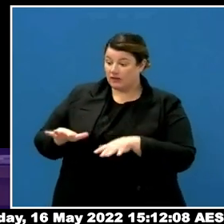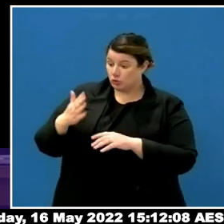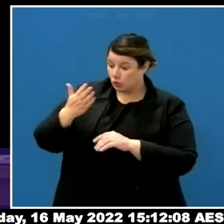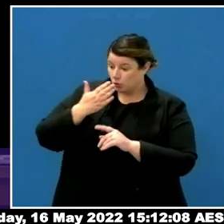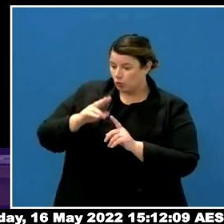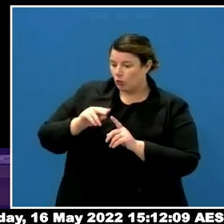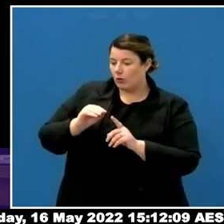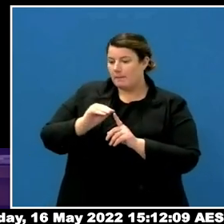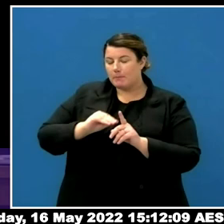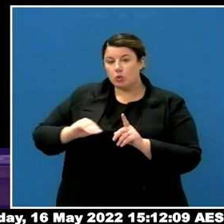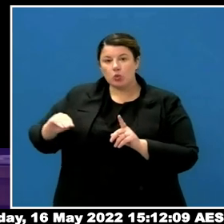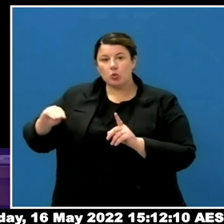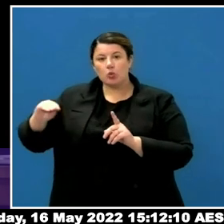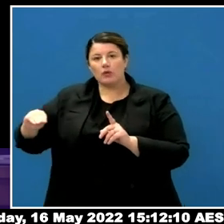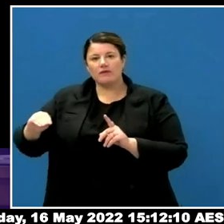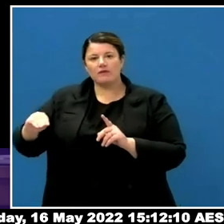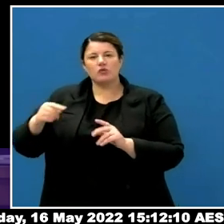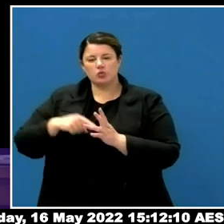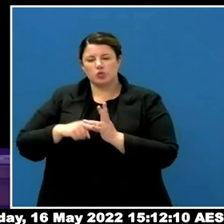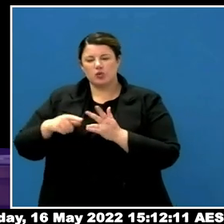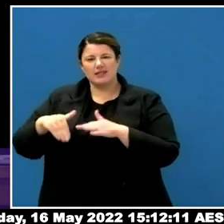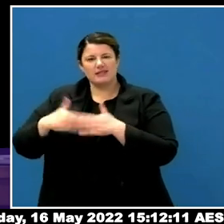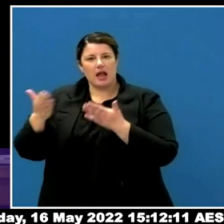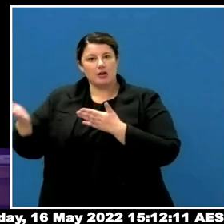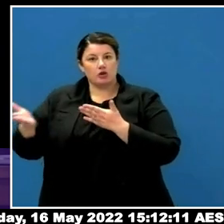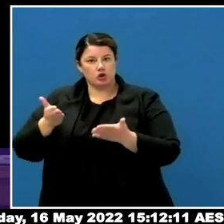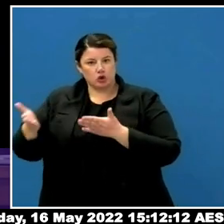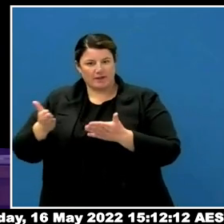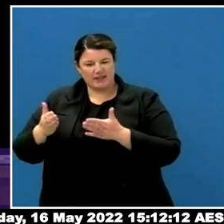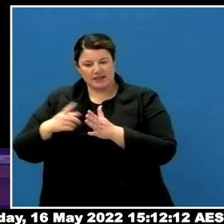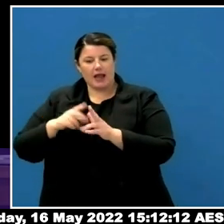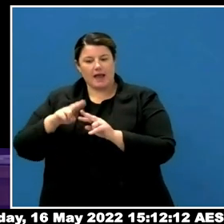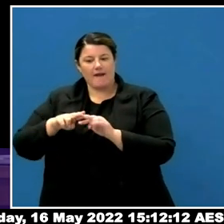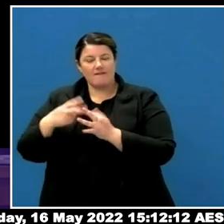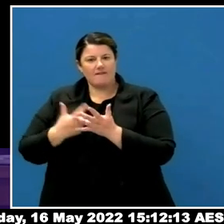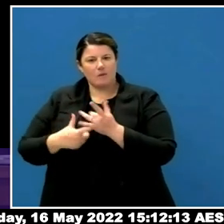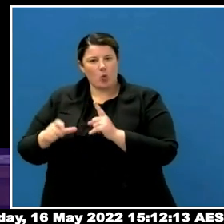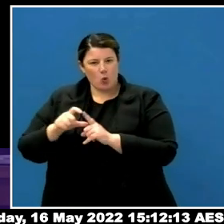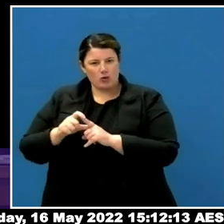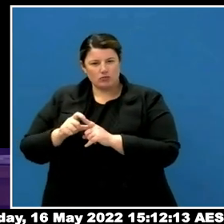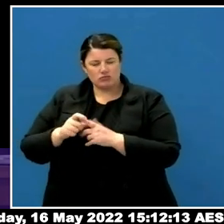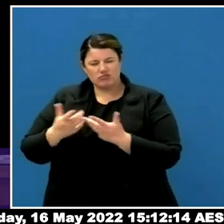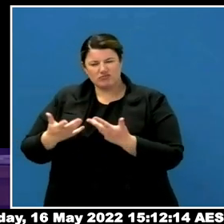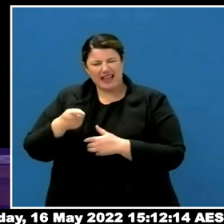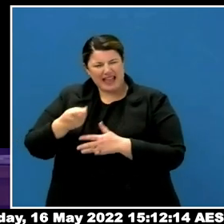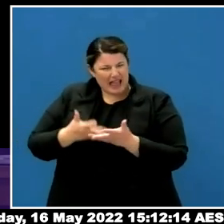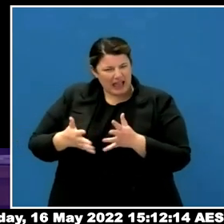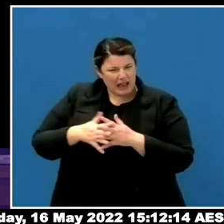What was the decision-making process for him to go to Afford, the day program?